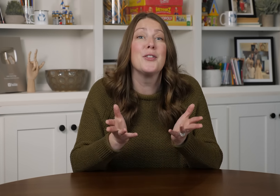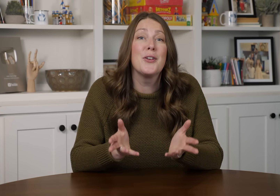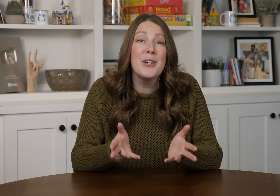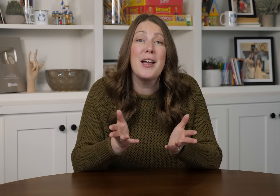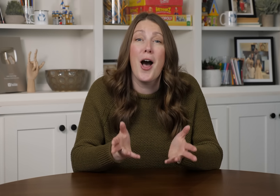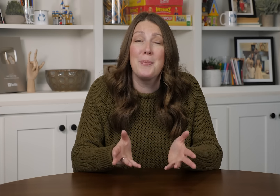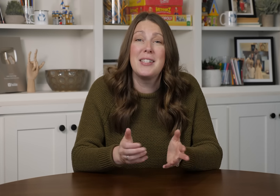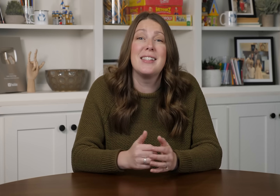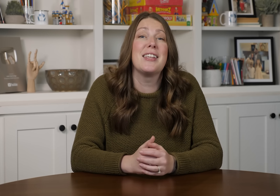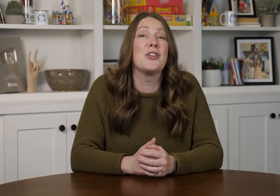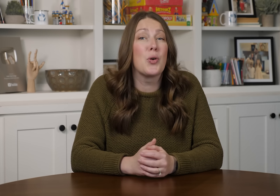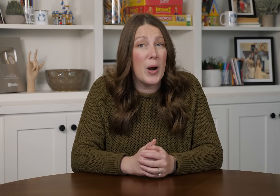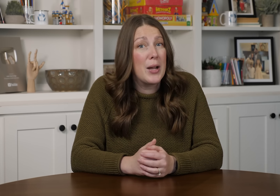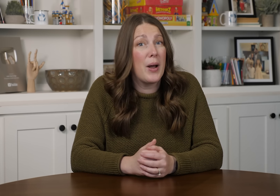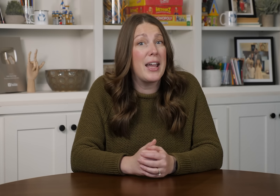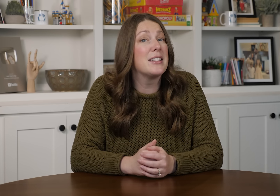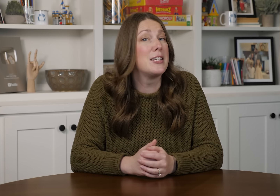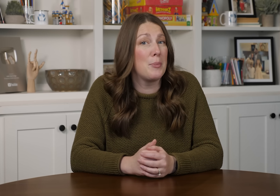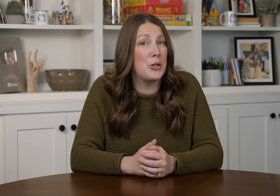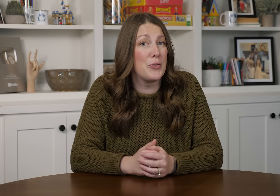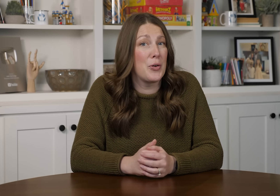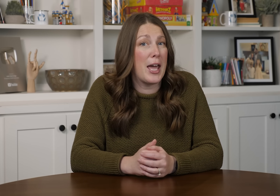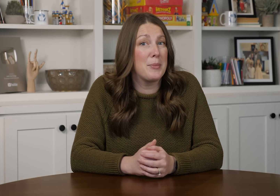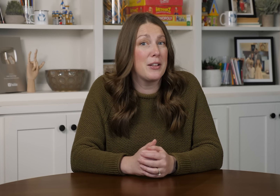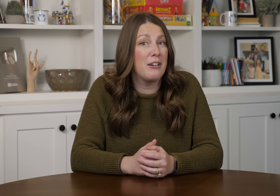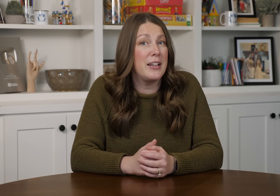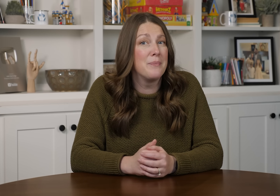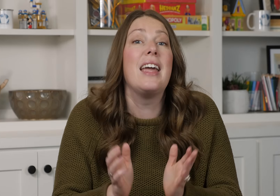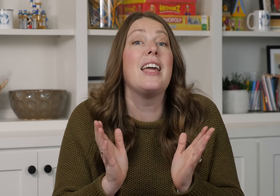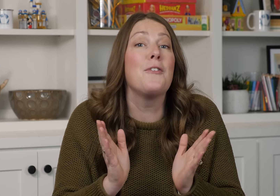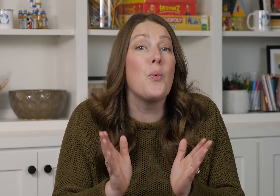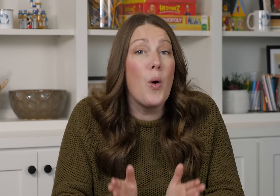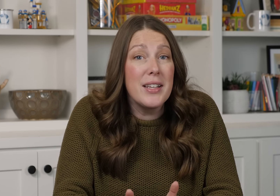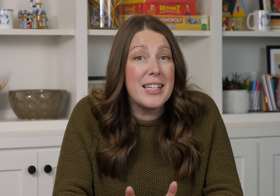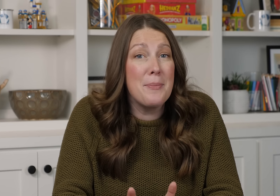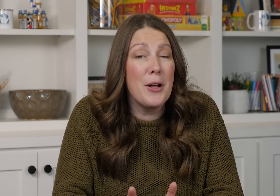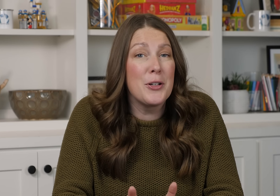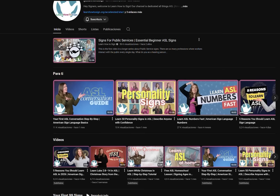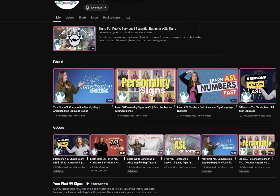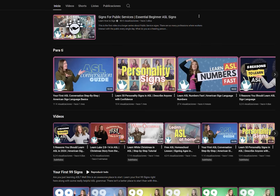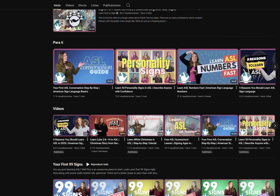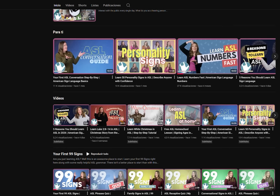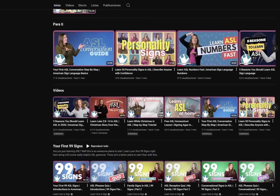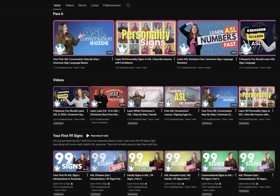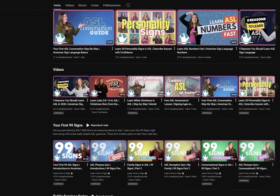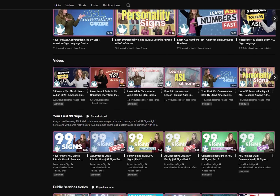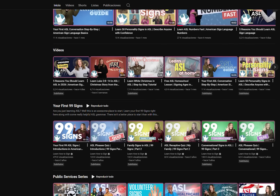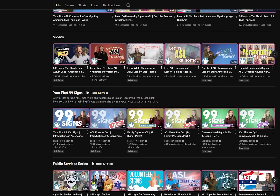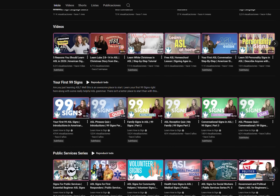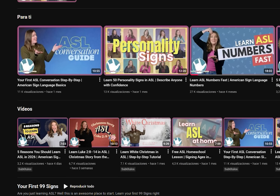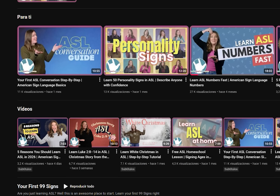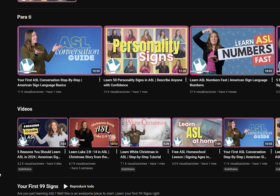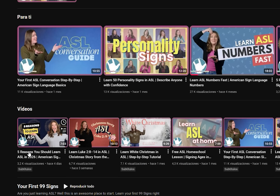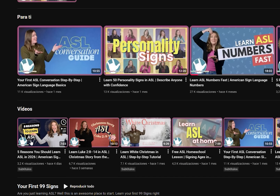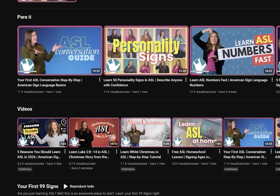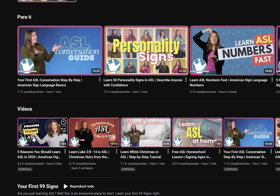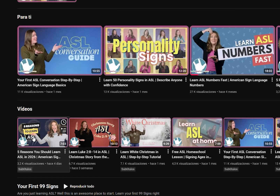Learning opposite is a great way to double your vocabulary If you want to keep on learning be sure to check out our other videos